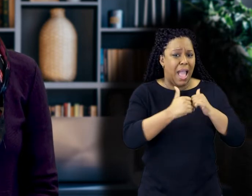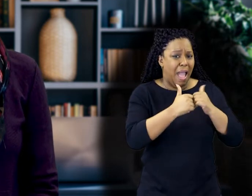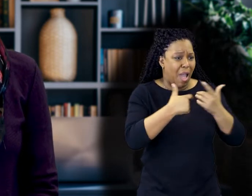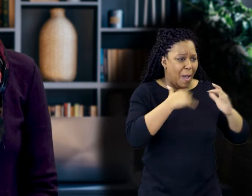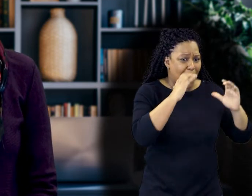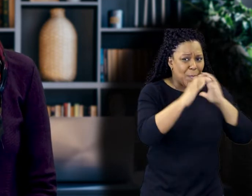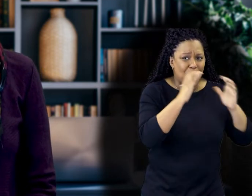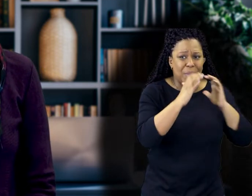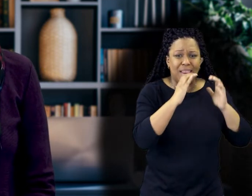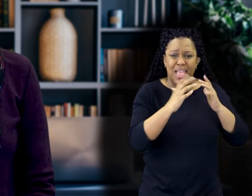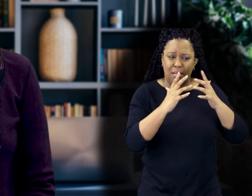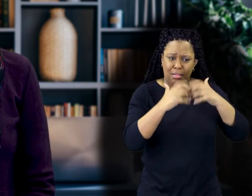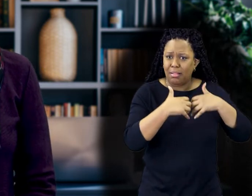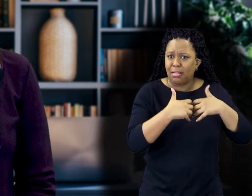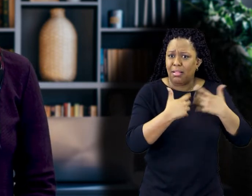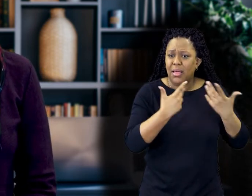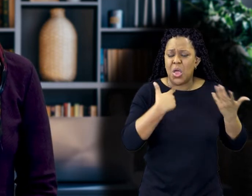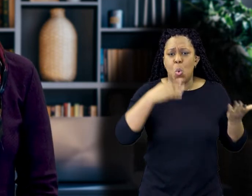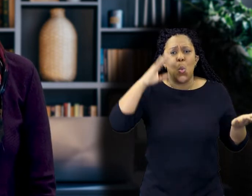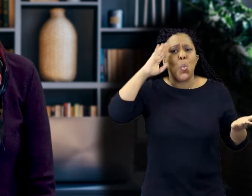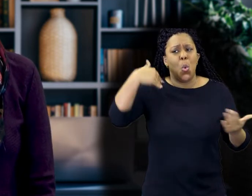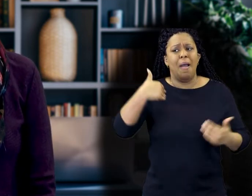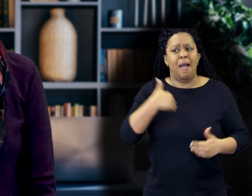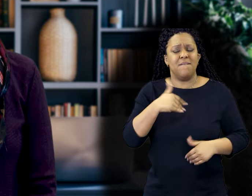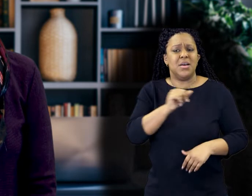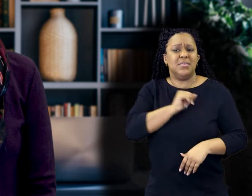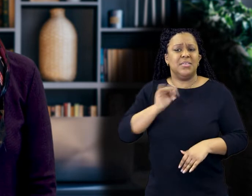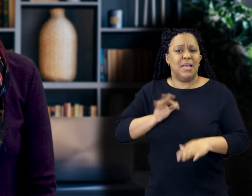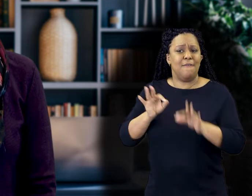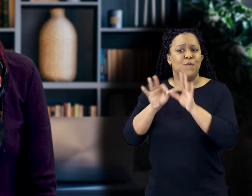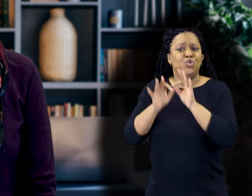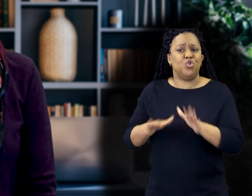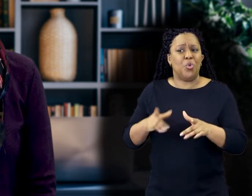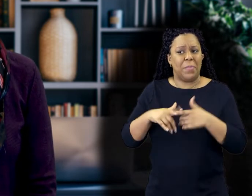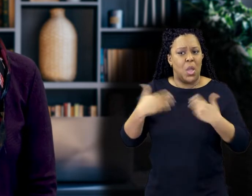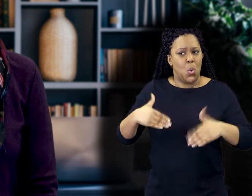I knew there was a staff interpreter on campus but also has a lot of demand.